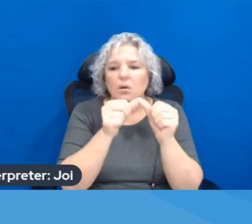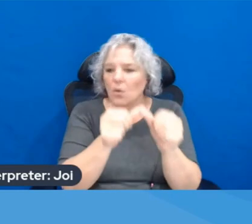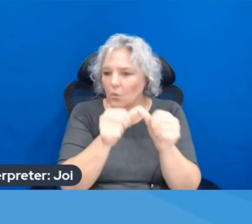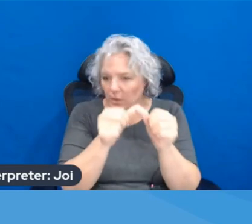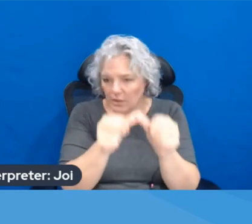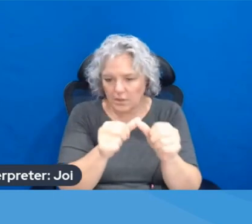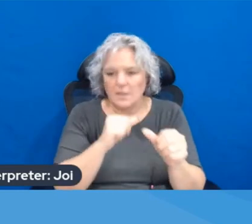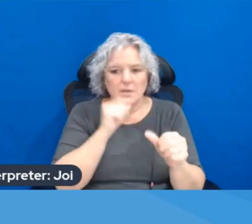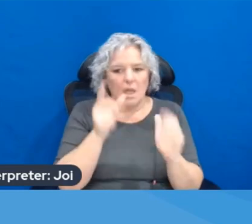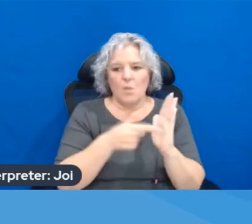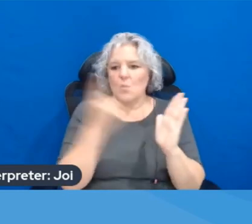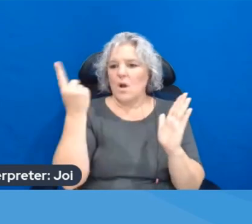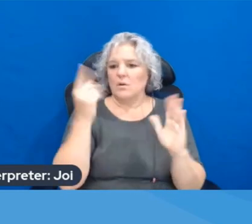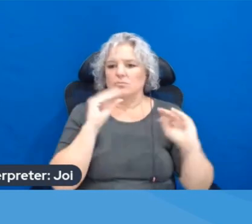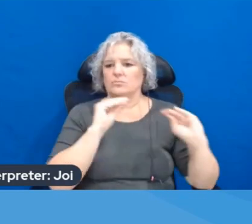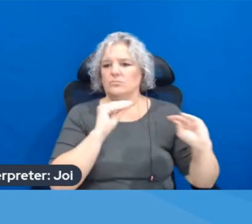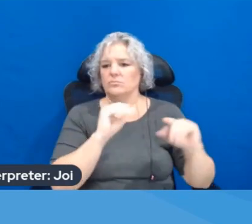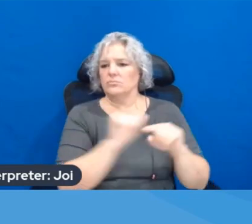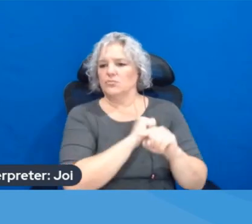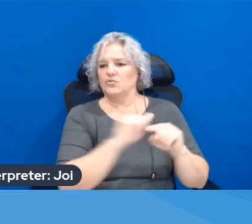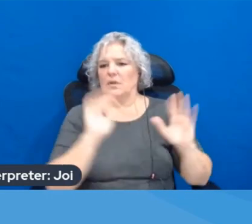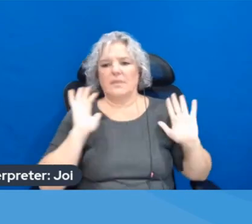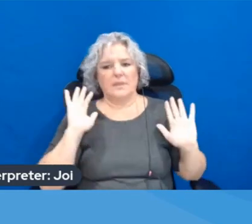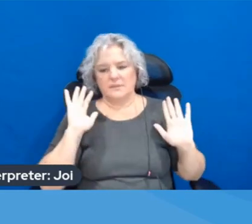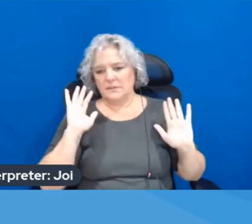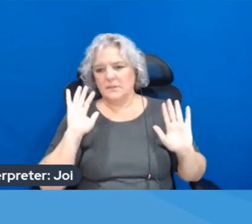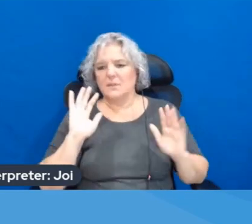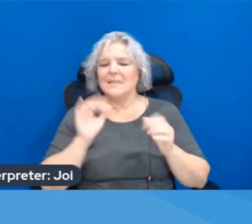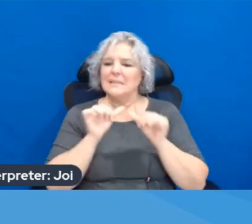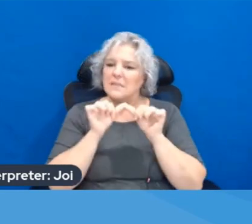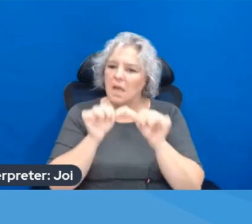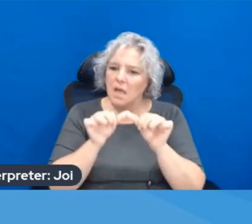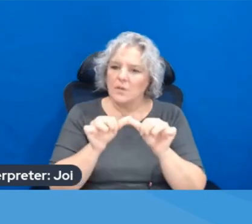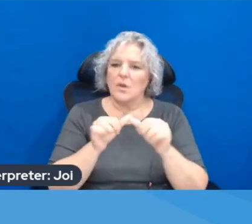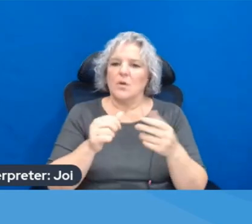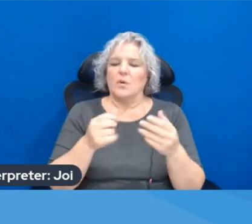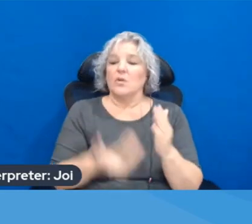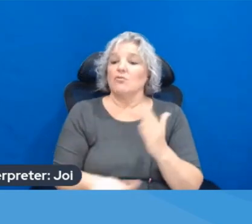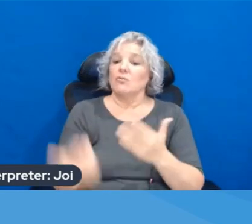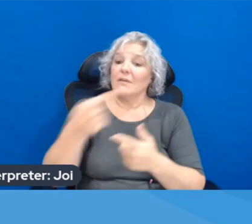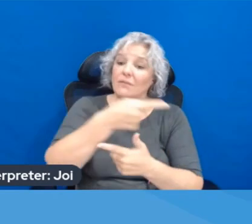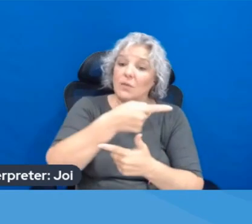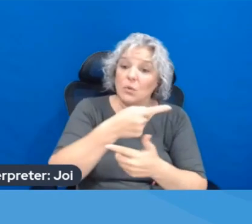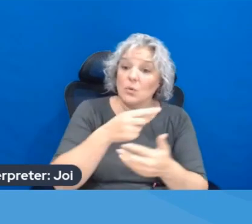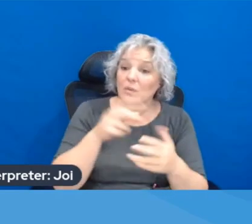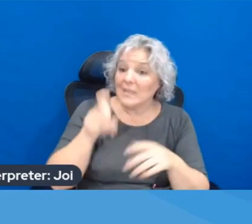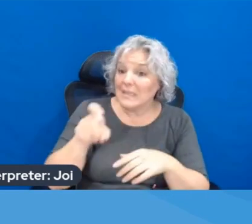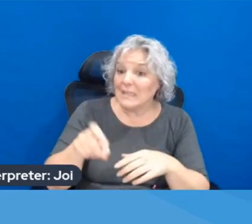that happen in a cycle that includes reviewing needs assessment data and implementation data,